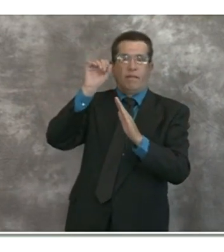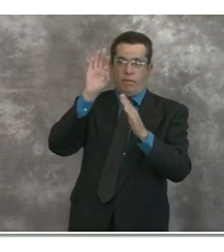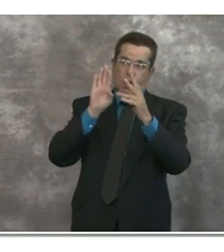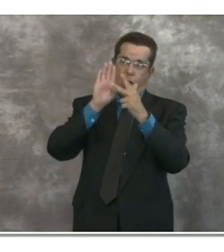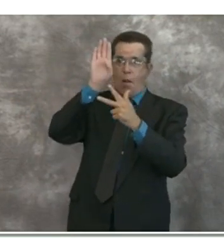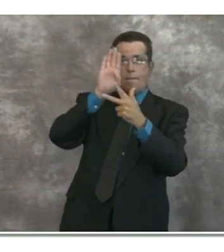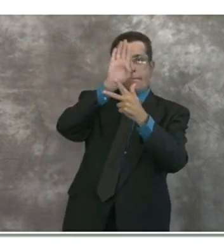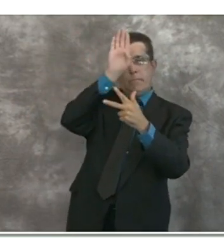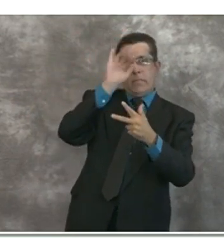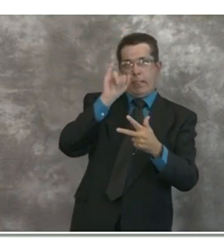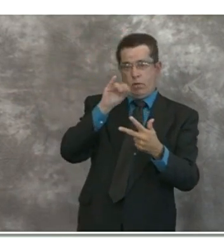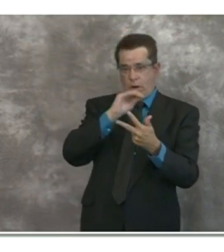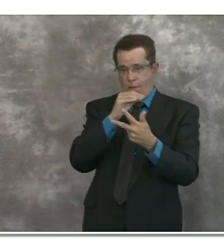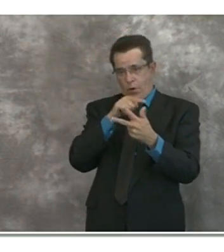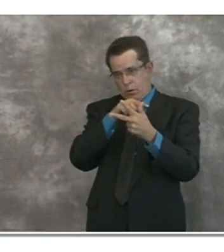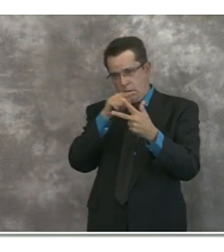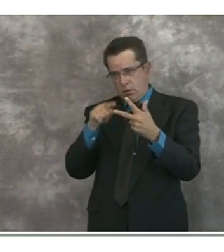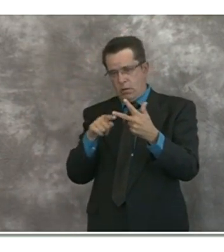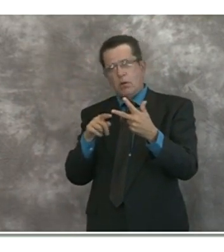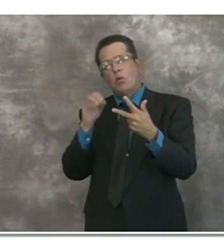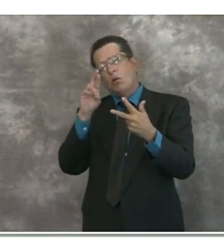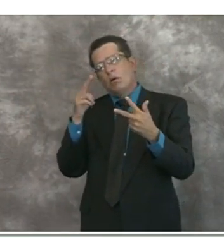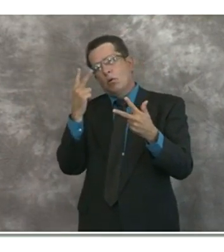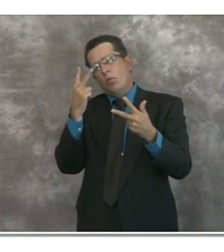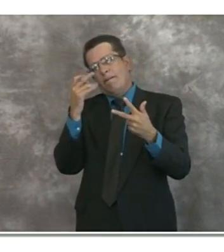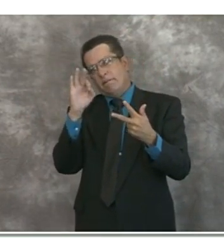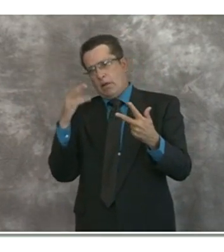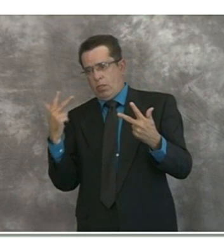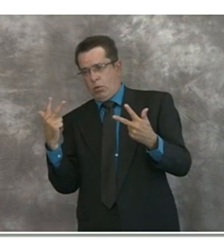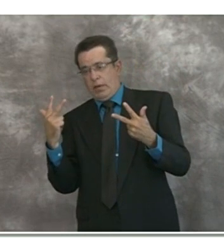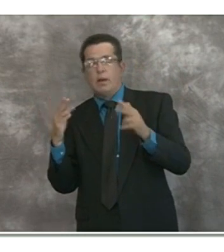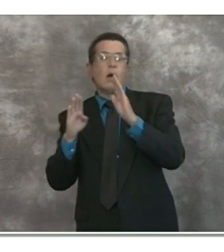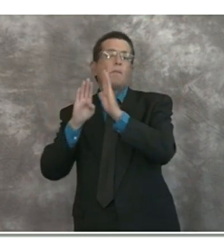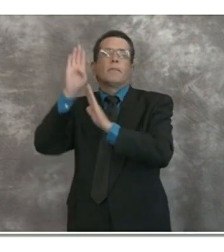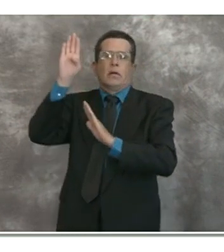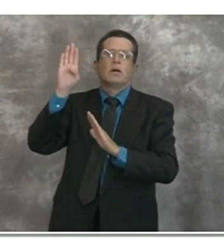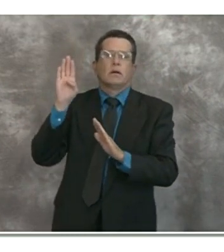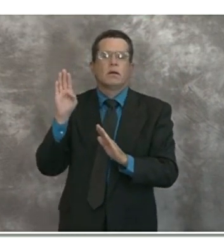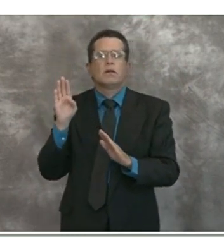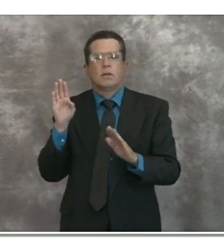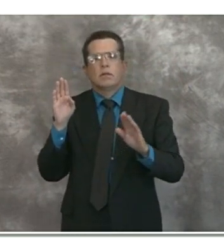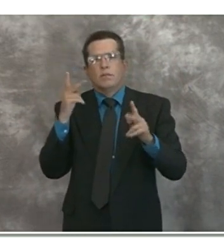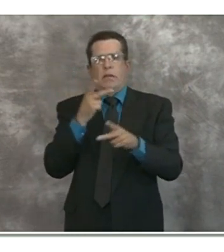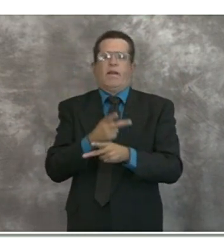PERSONAL PROTECTIVE EQUIPMENT OR ICU CAPACITY OR WHEN ONE OR MORE OF THE REMAINING